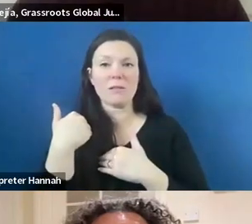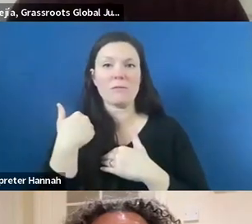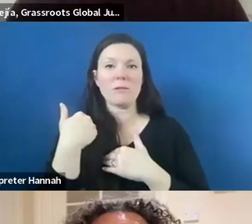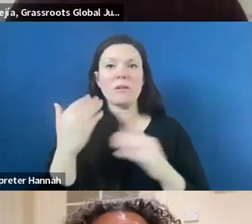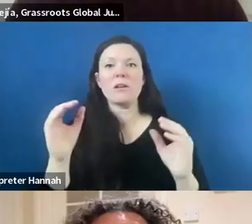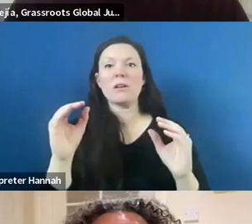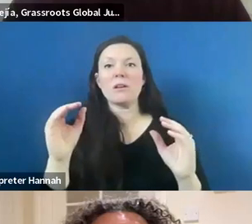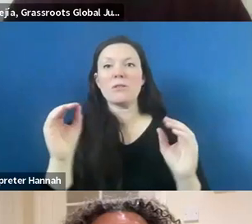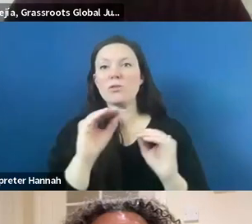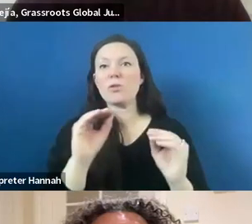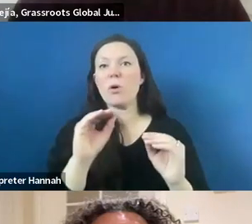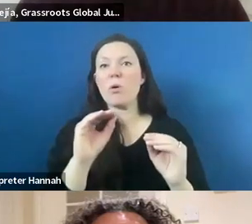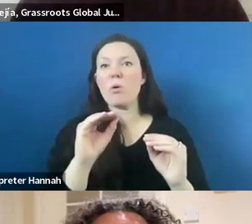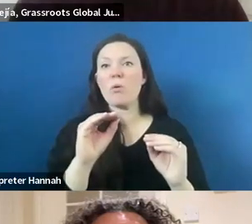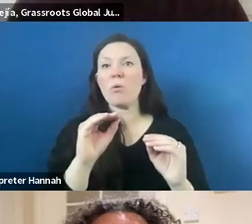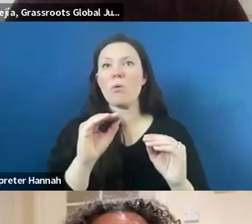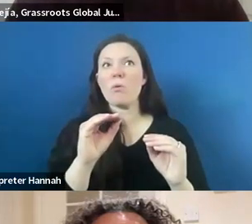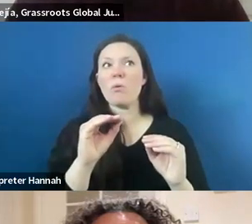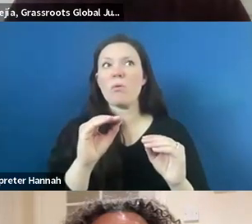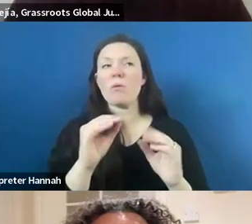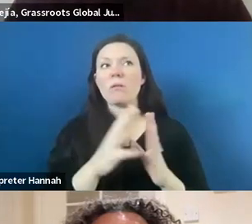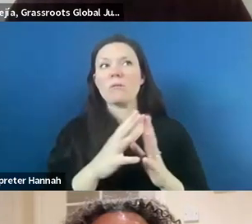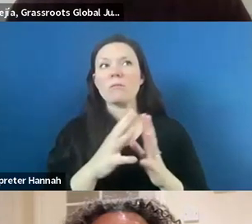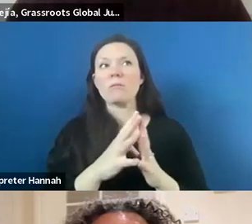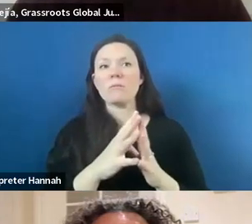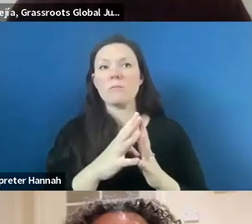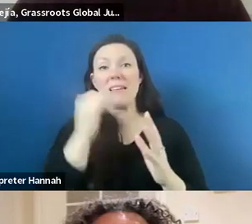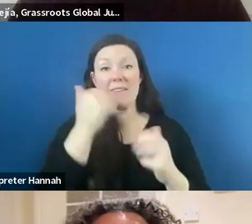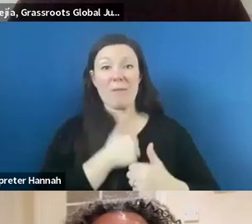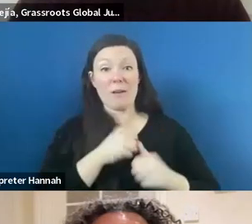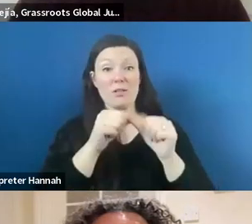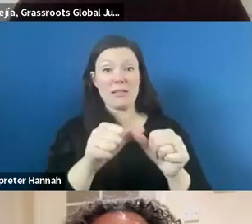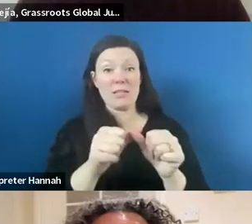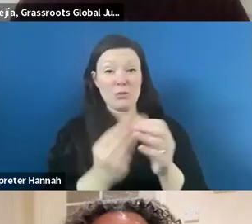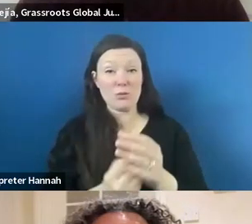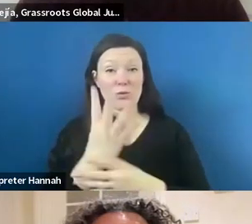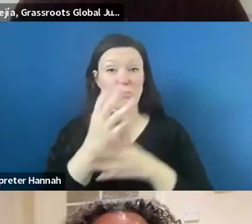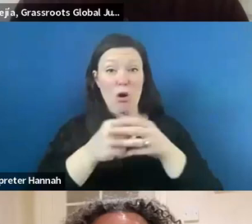to the climate crisis is compatible with a growing military. You know, how can we have,